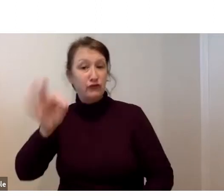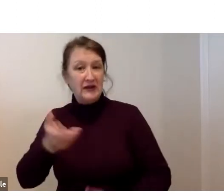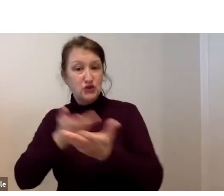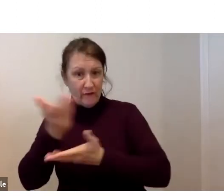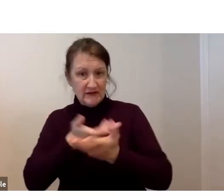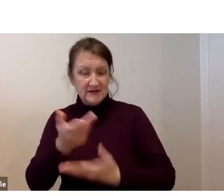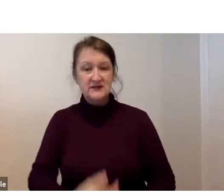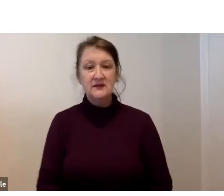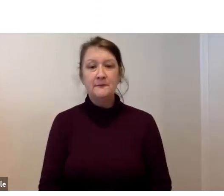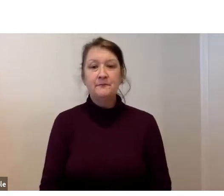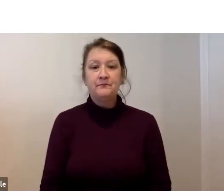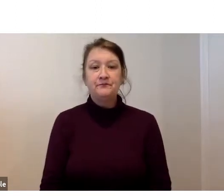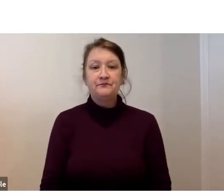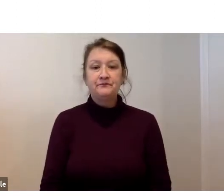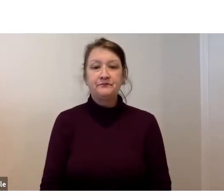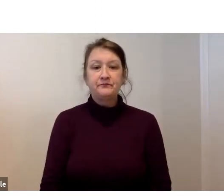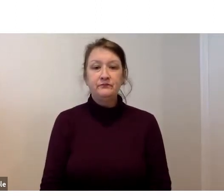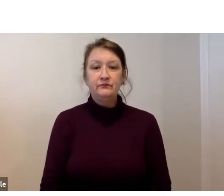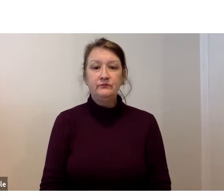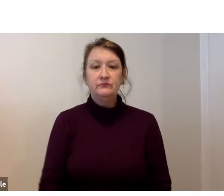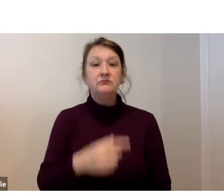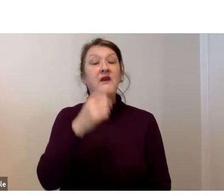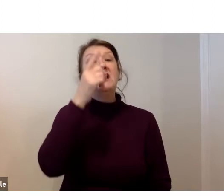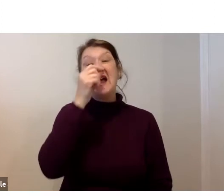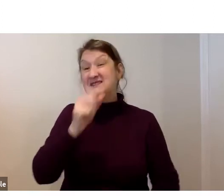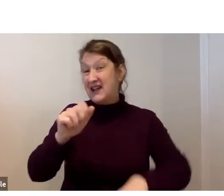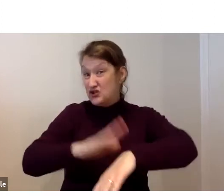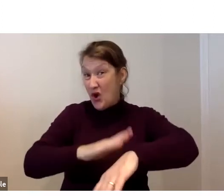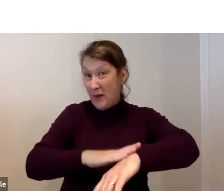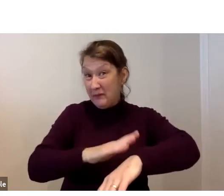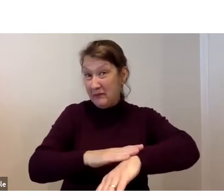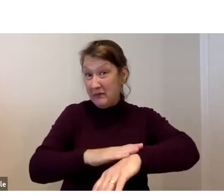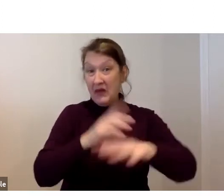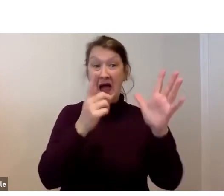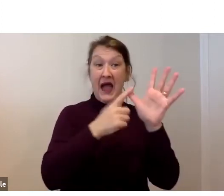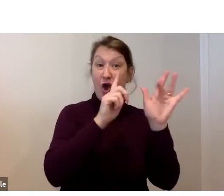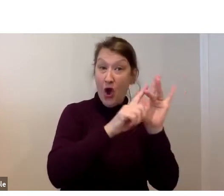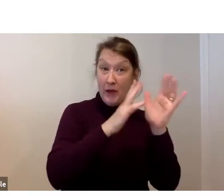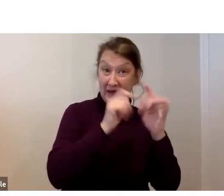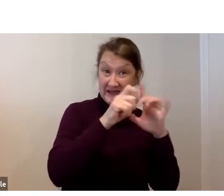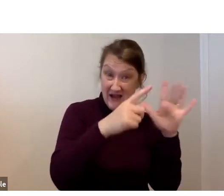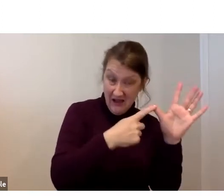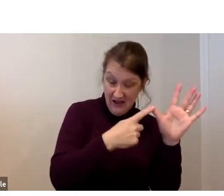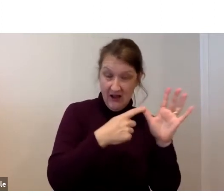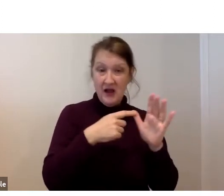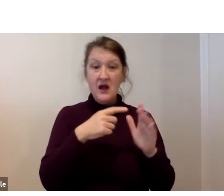You can take some time but it does tend to be better with recognising